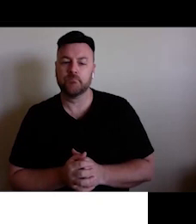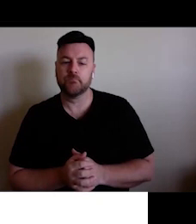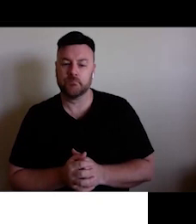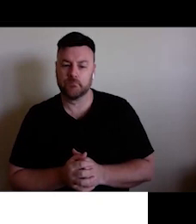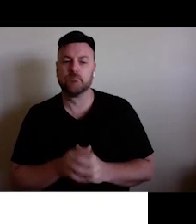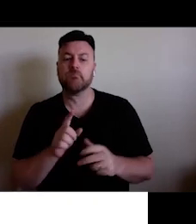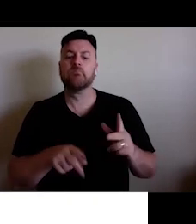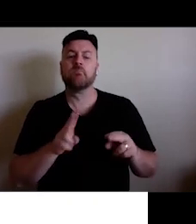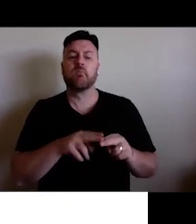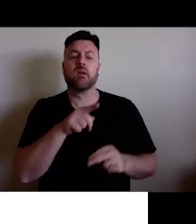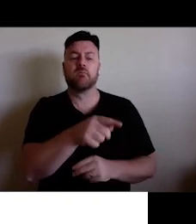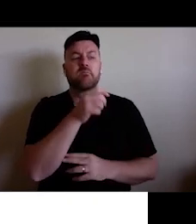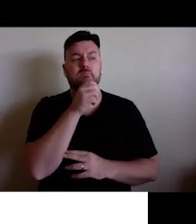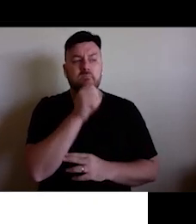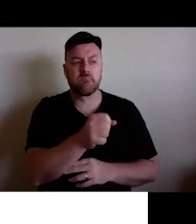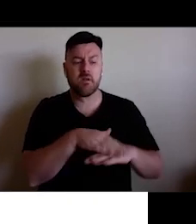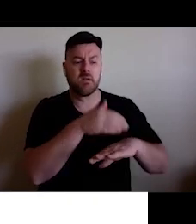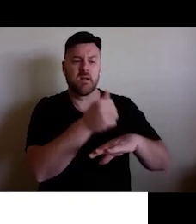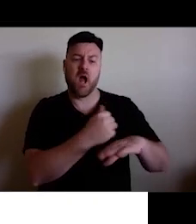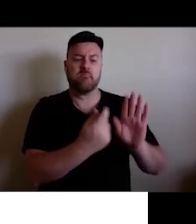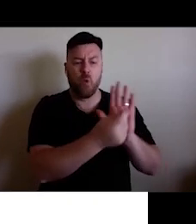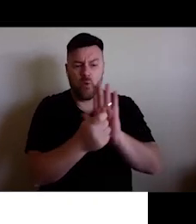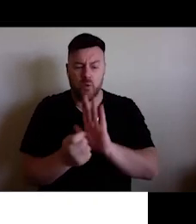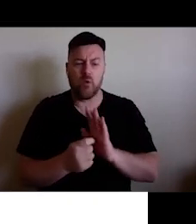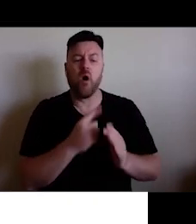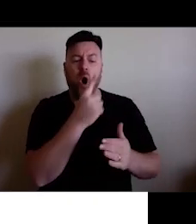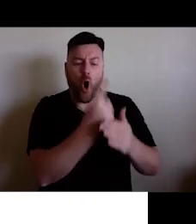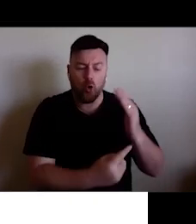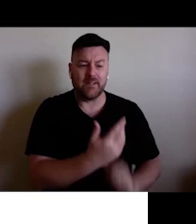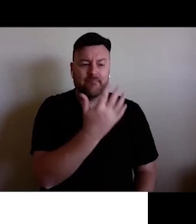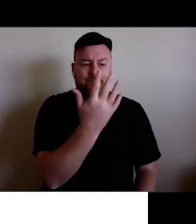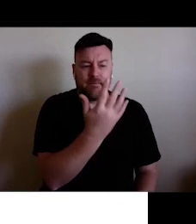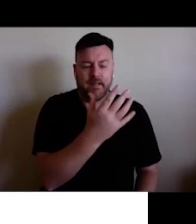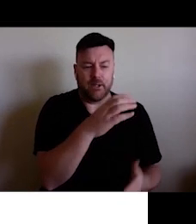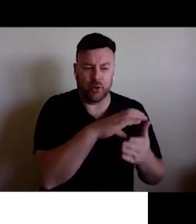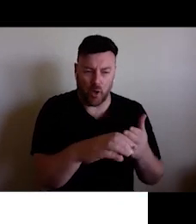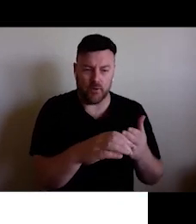its total, versus this idea of variable pricing, where you're catering to the superfans. And music's a great example of an